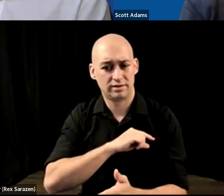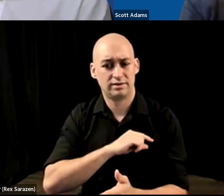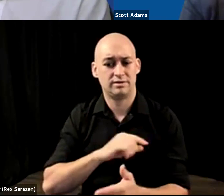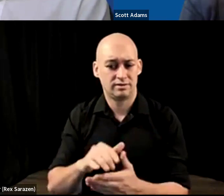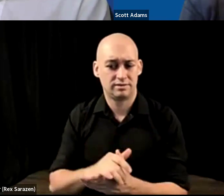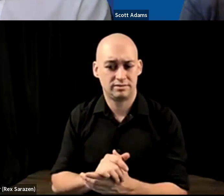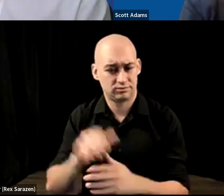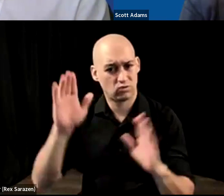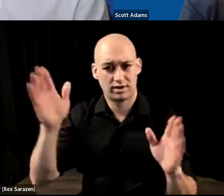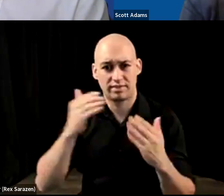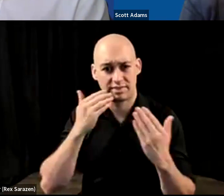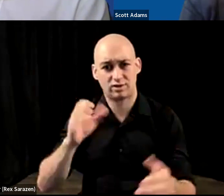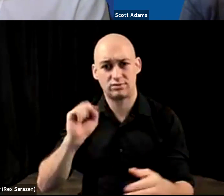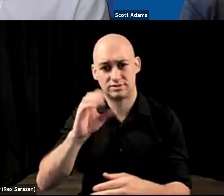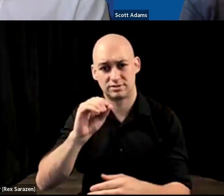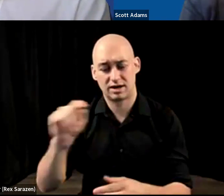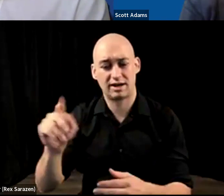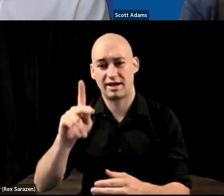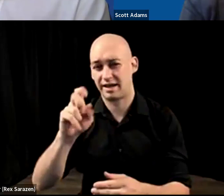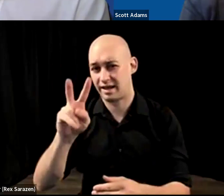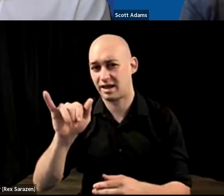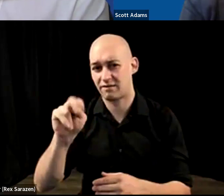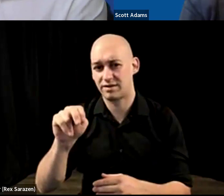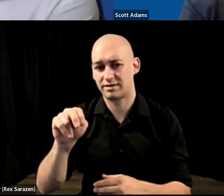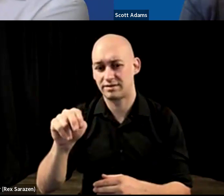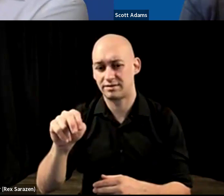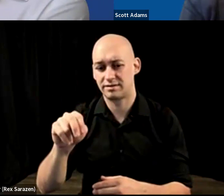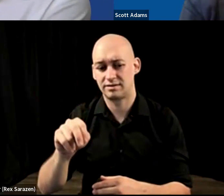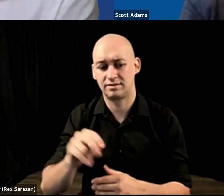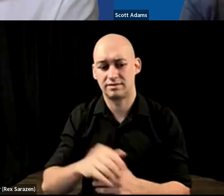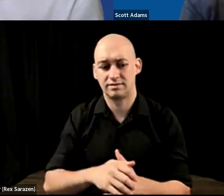Great, thank you, Scott. Kevin, you can now unmute.